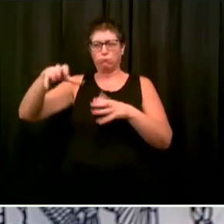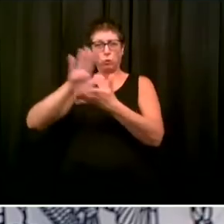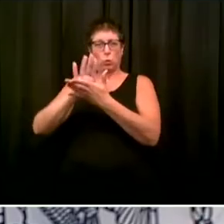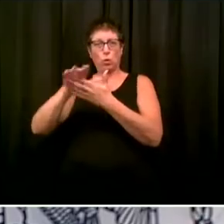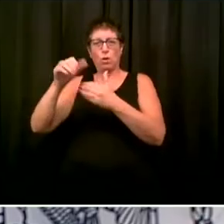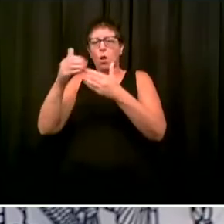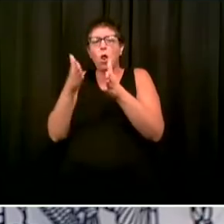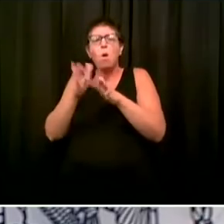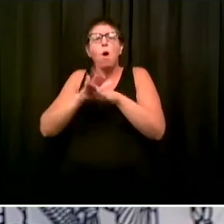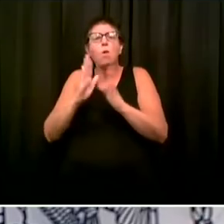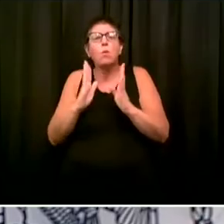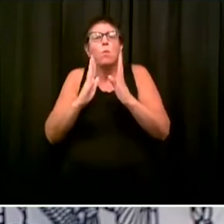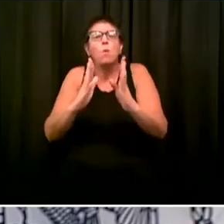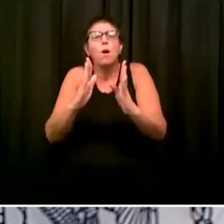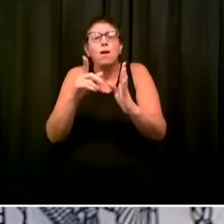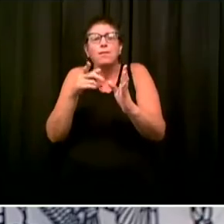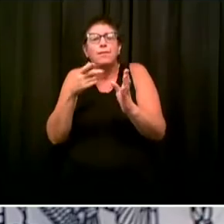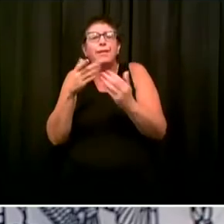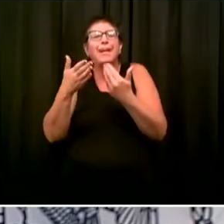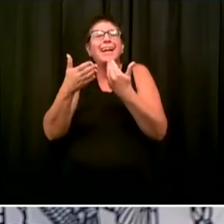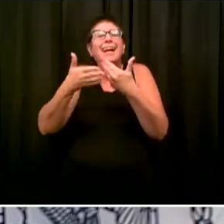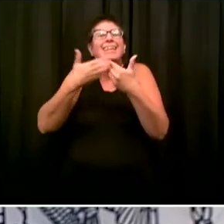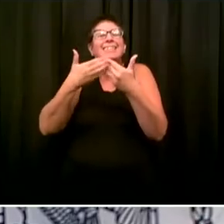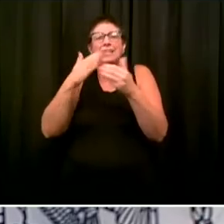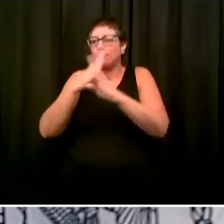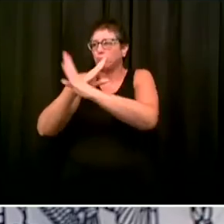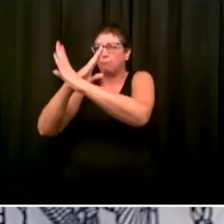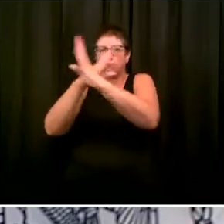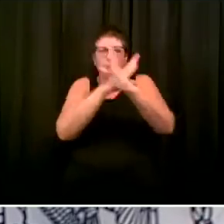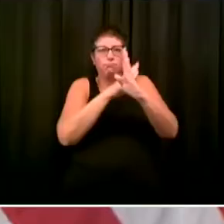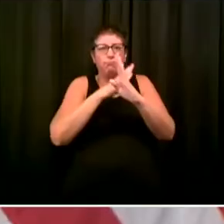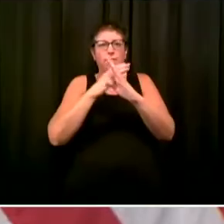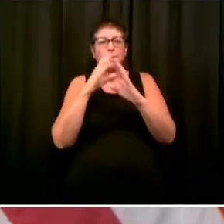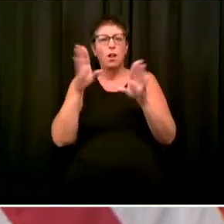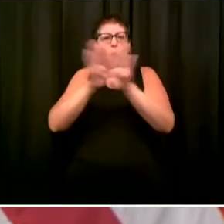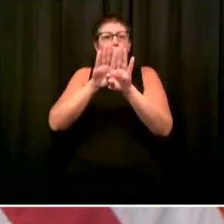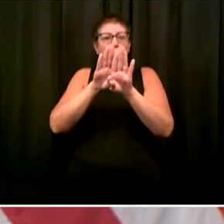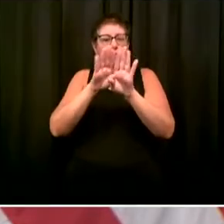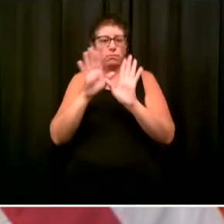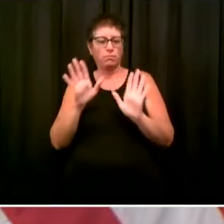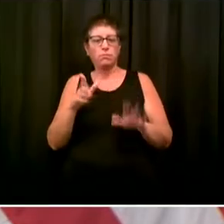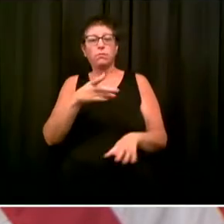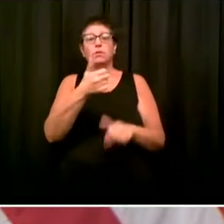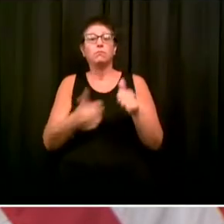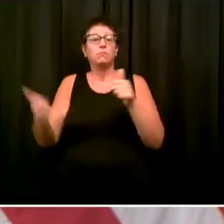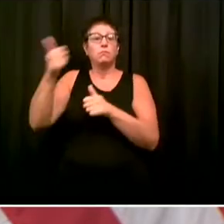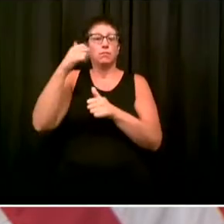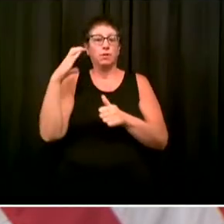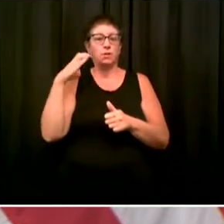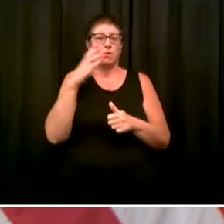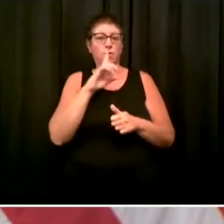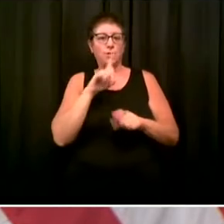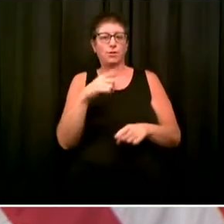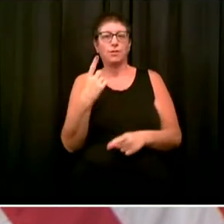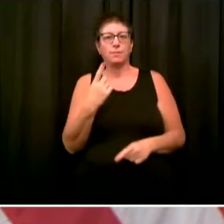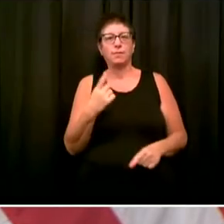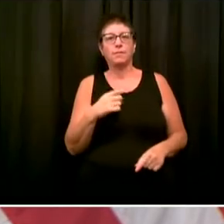BROOKLYN, THERE IS A SMALL SIDE STREET, IF YOU CAN